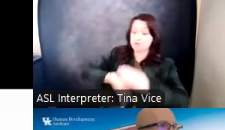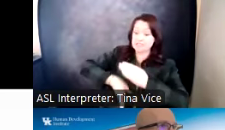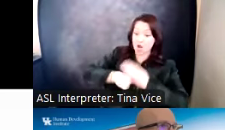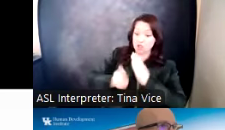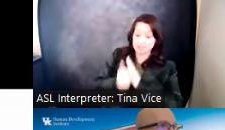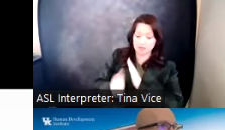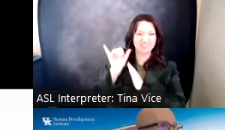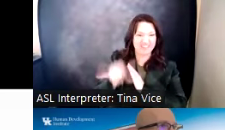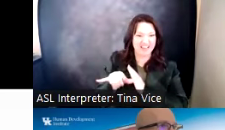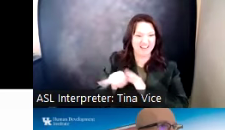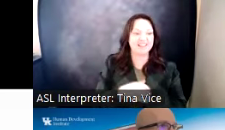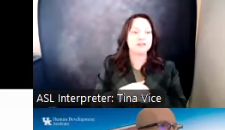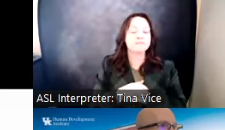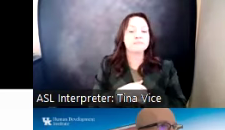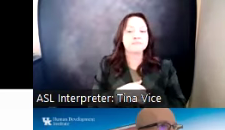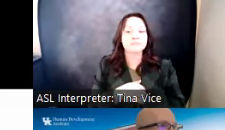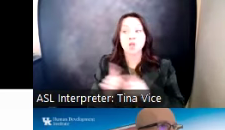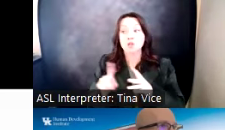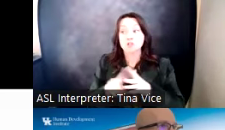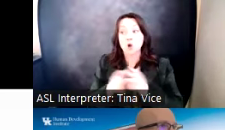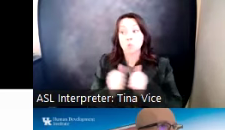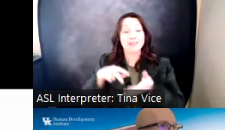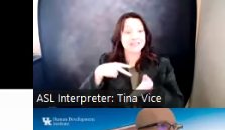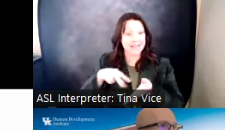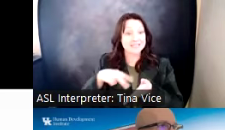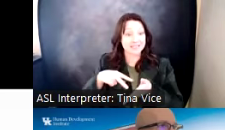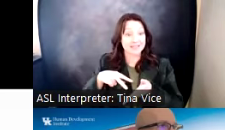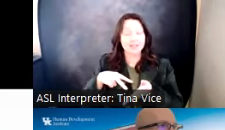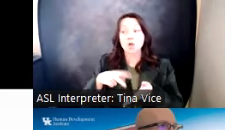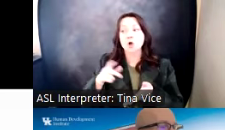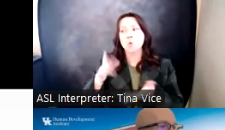would start out with, um, for the dances, we kind of had different components of the dance that they